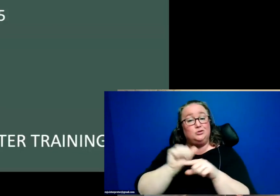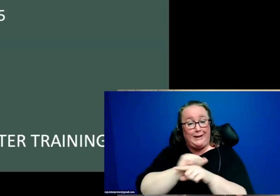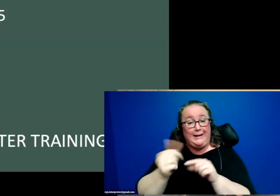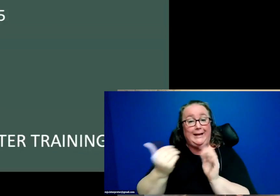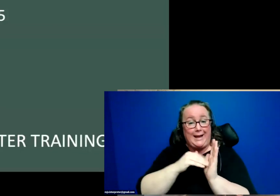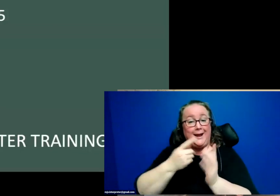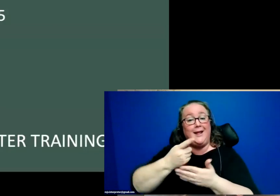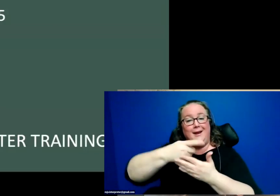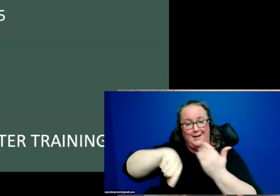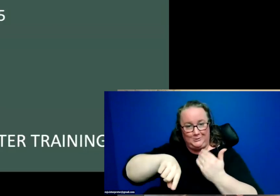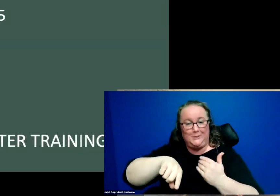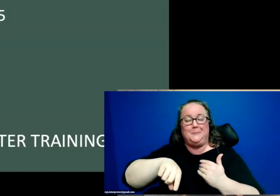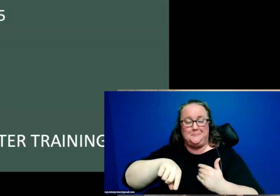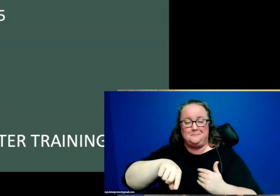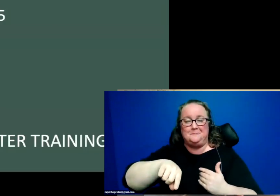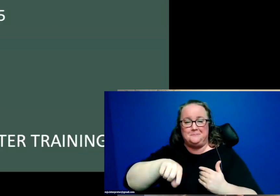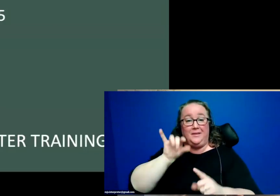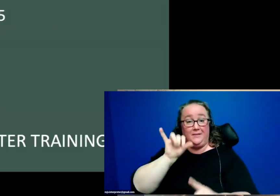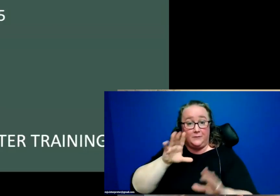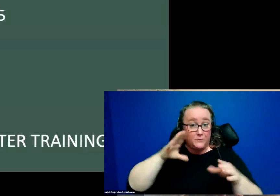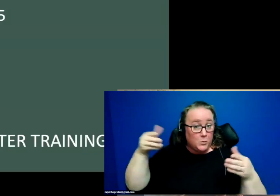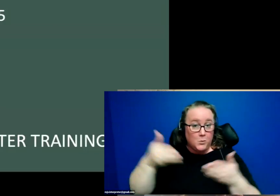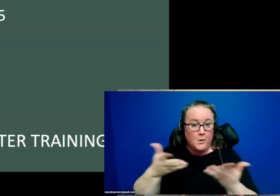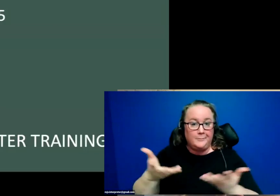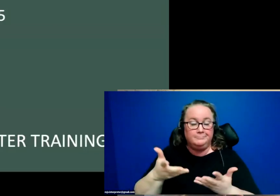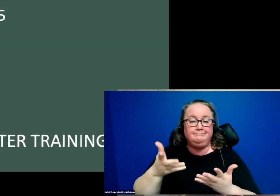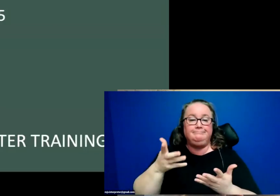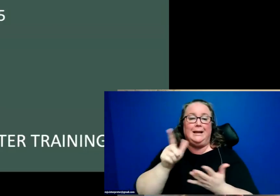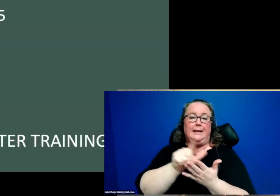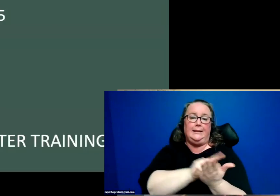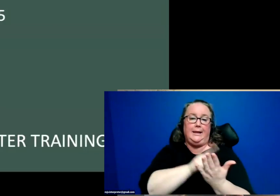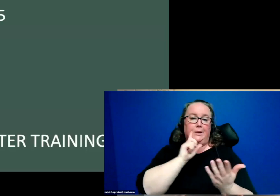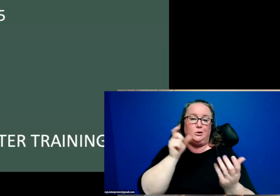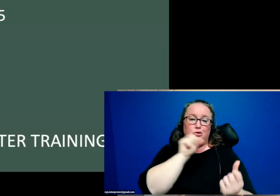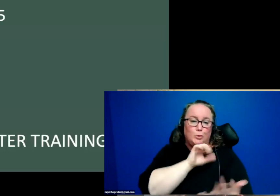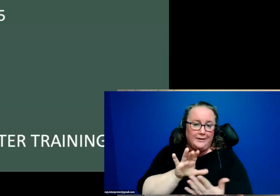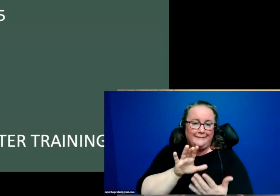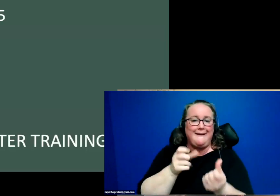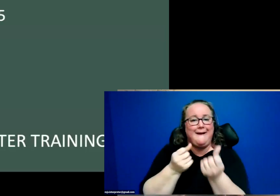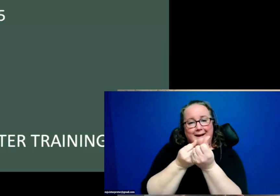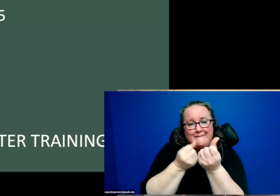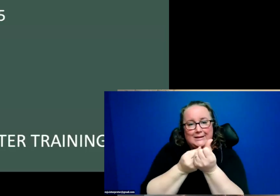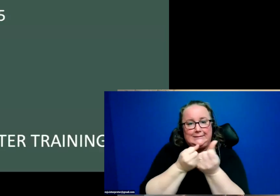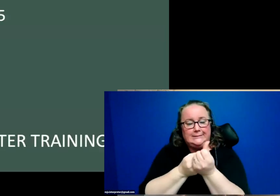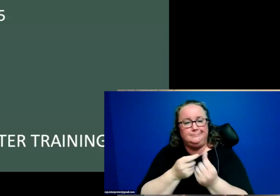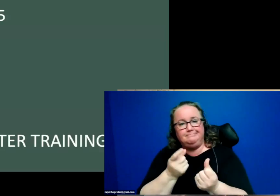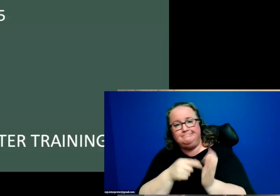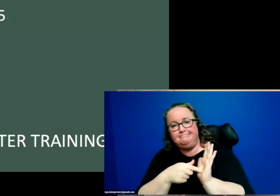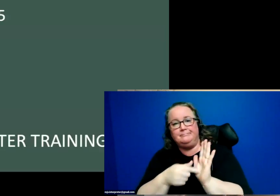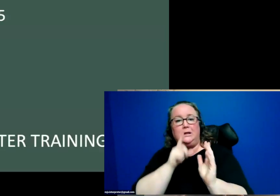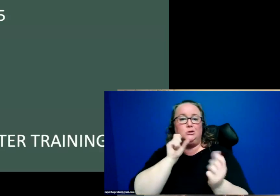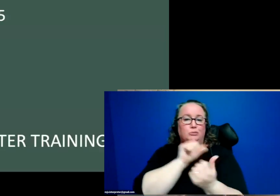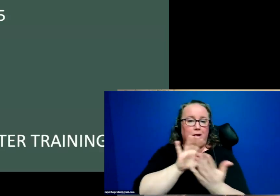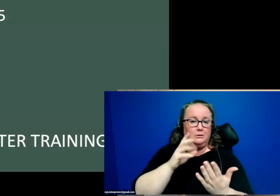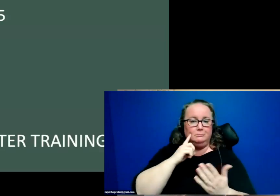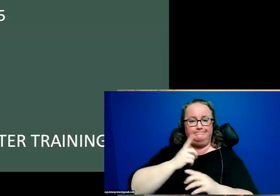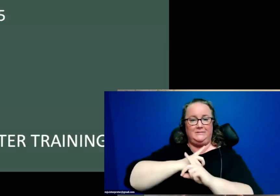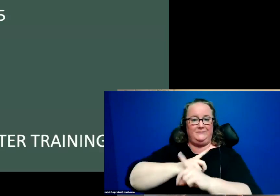The focus of that is going to be legal advocacy strategies for defending the rights of disabled parents.